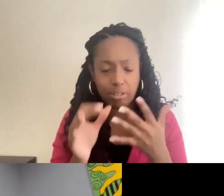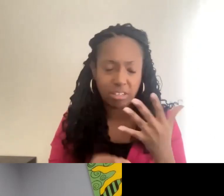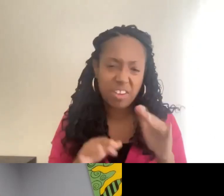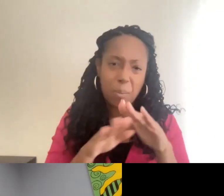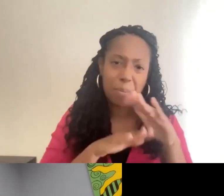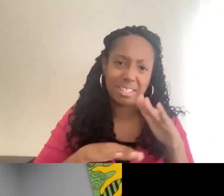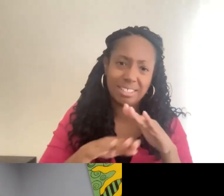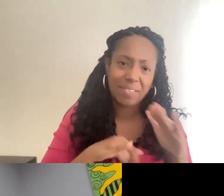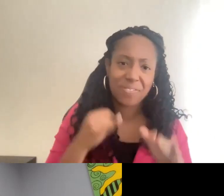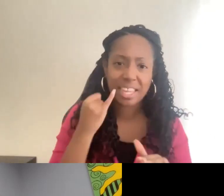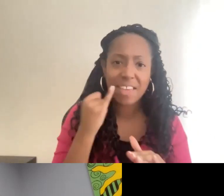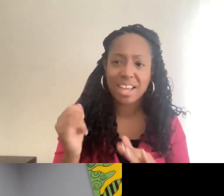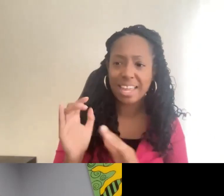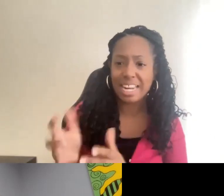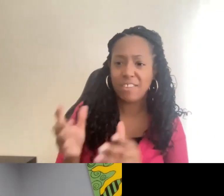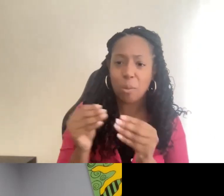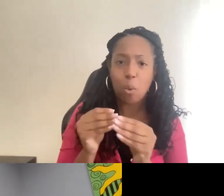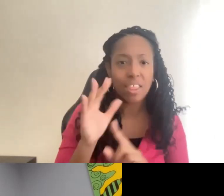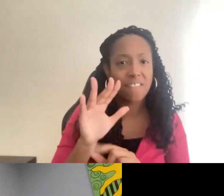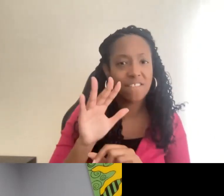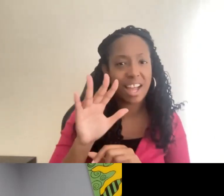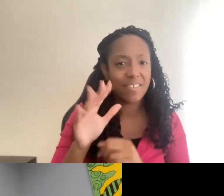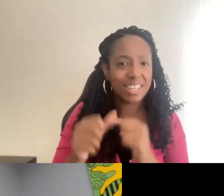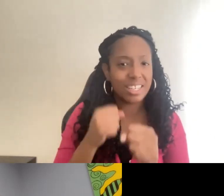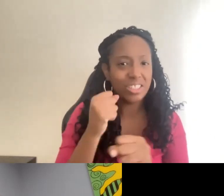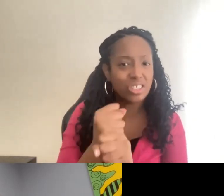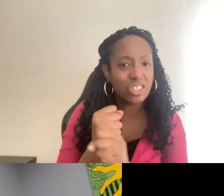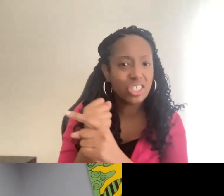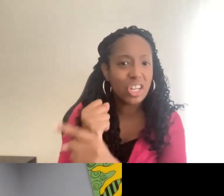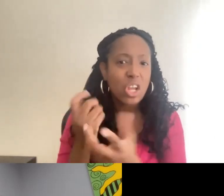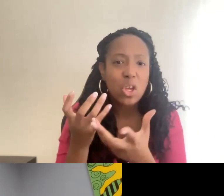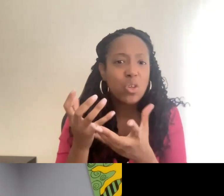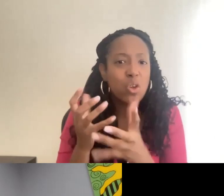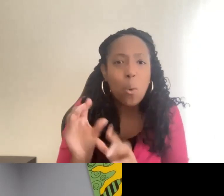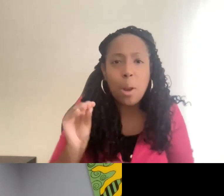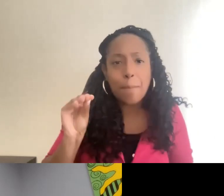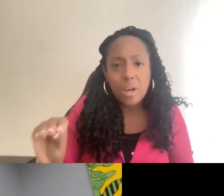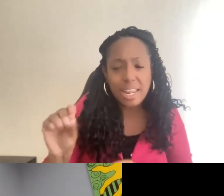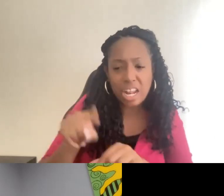can't leave it for more than five years you don't want to put it into long-term Investments meaning